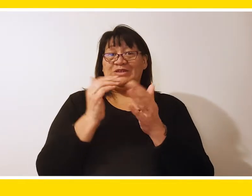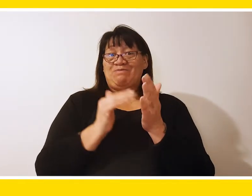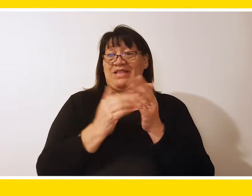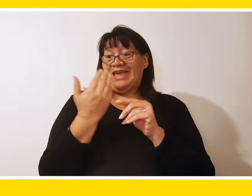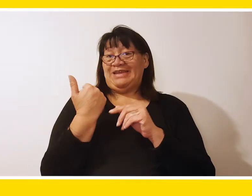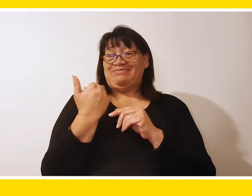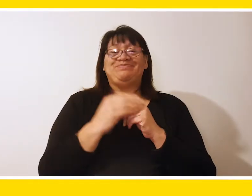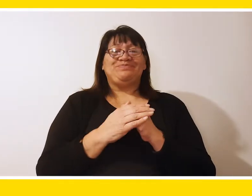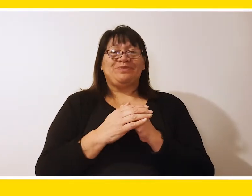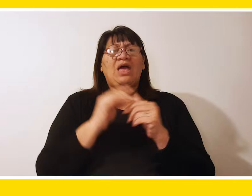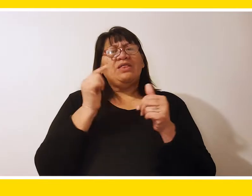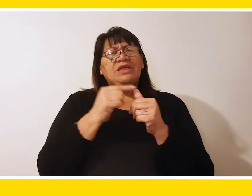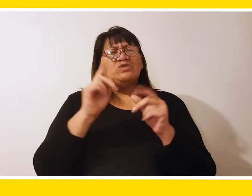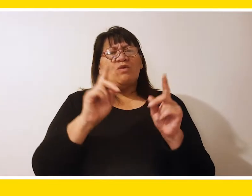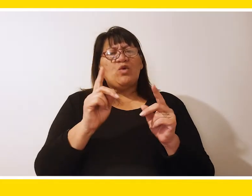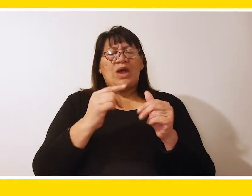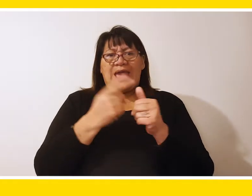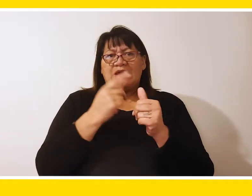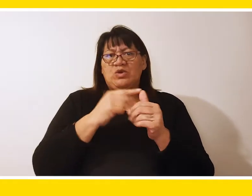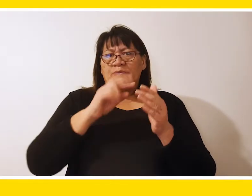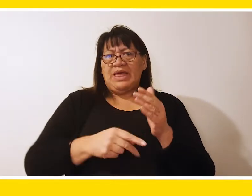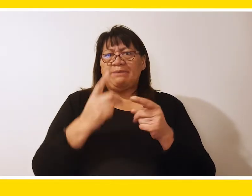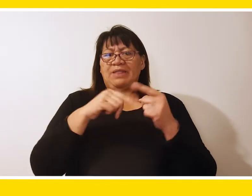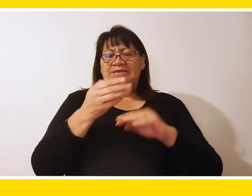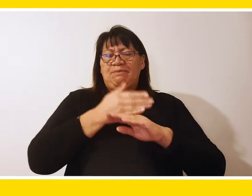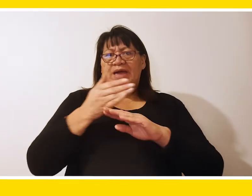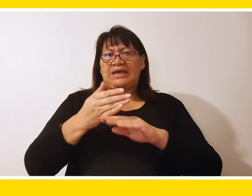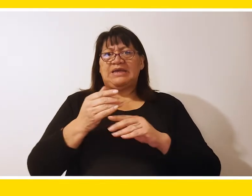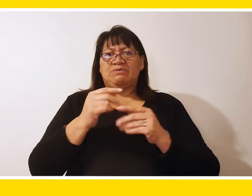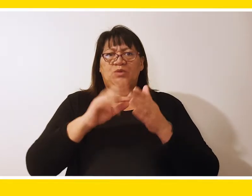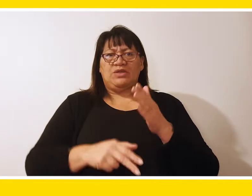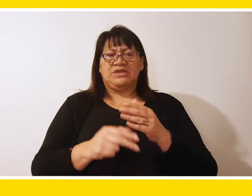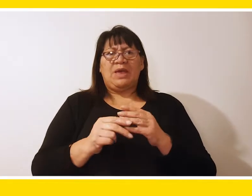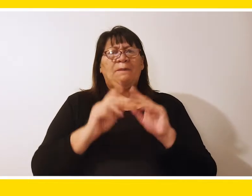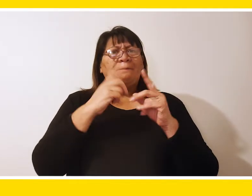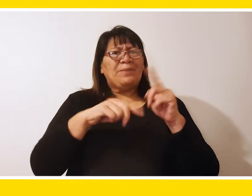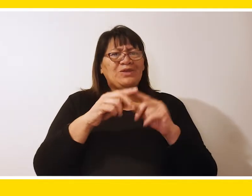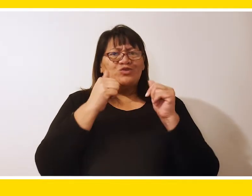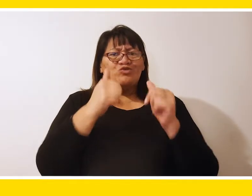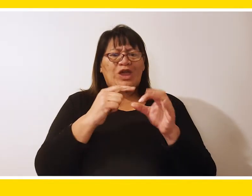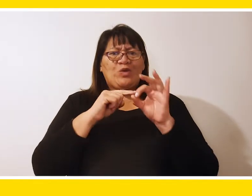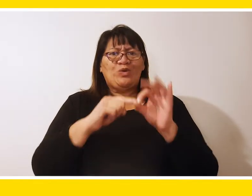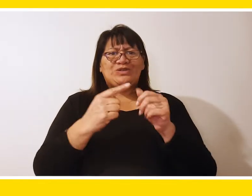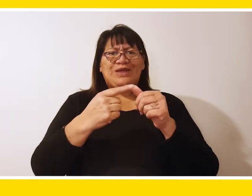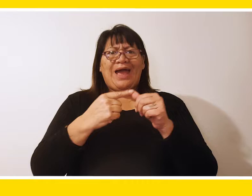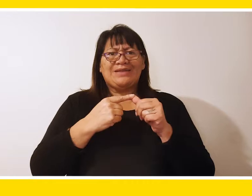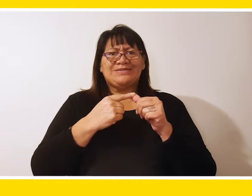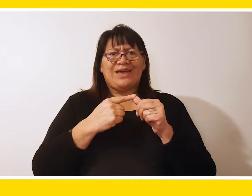These have a particular focus on the Annual Plan and Parking Policy, but also include a great Q&A session with myself